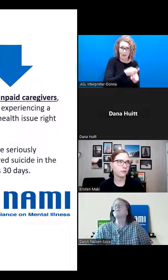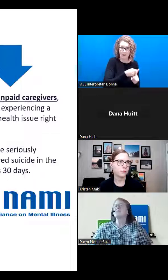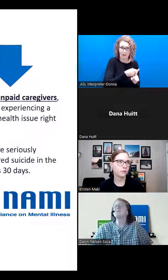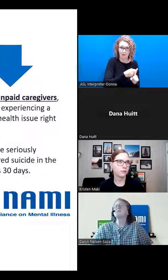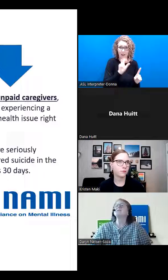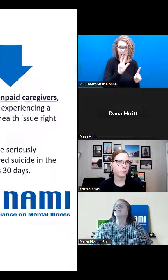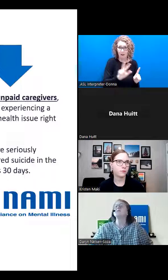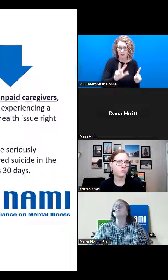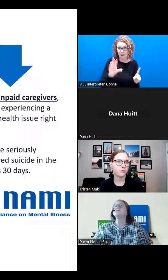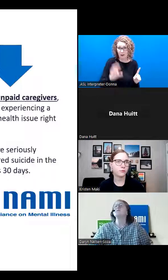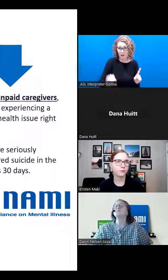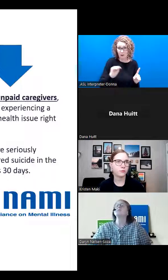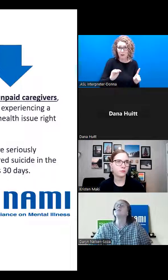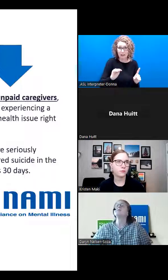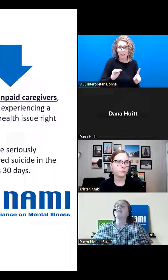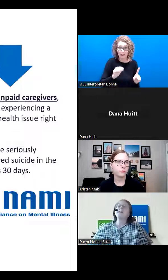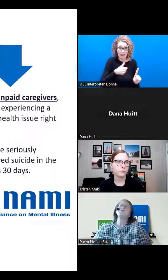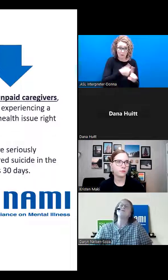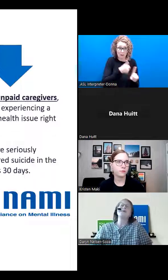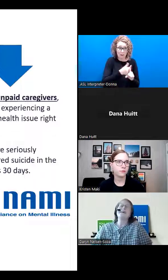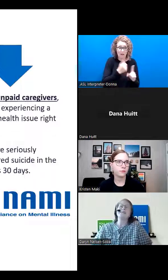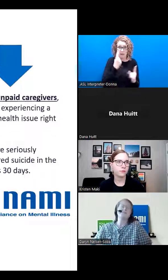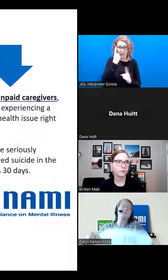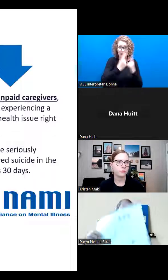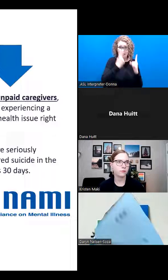too great for them to handle. So people may pay privately